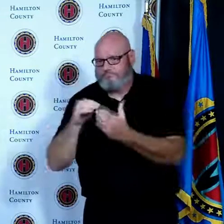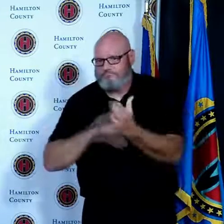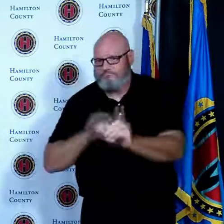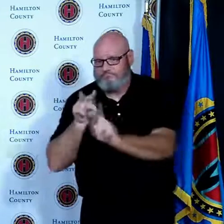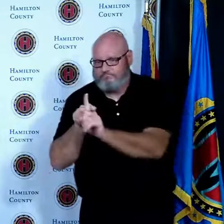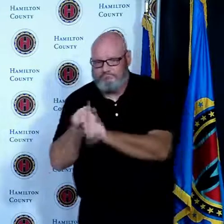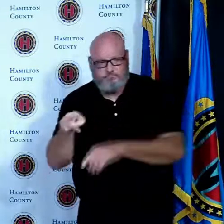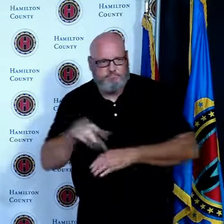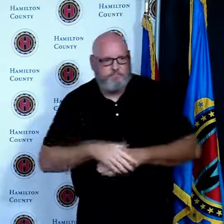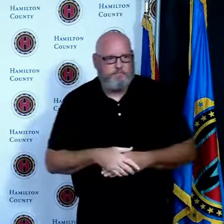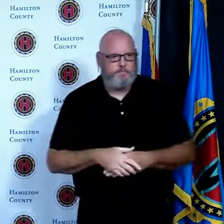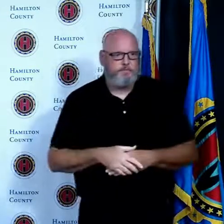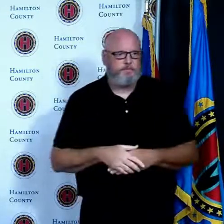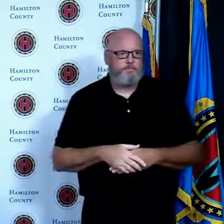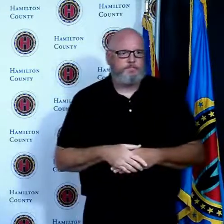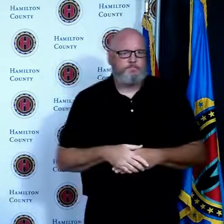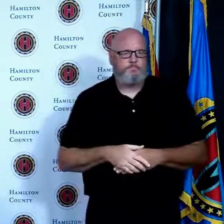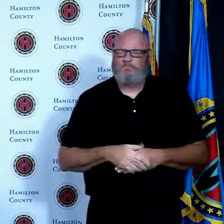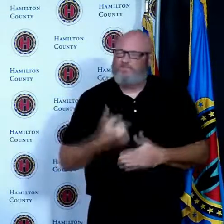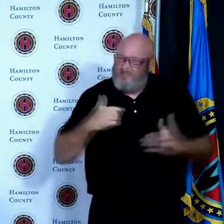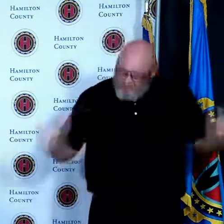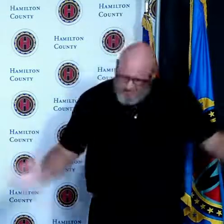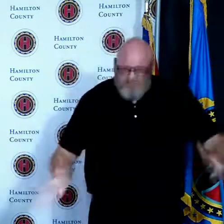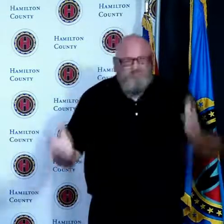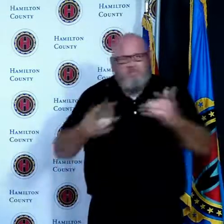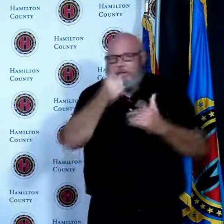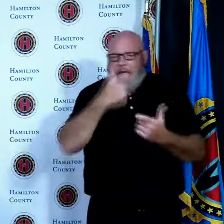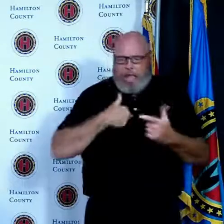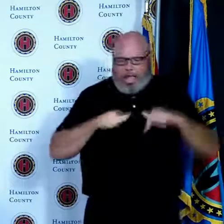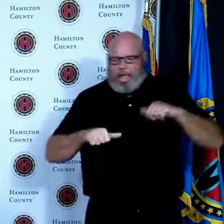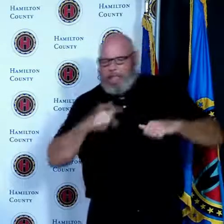as many businesses stay open in Hamilton County as we can in the last